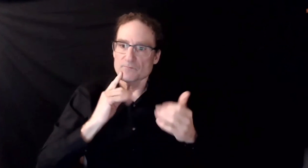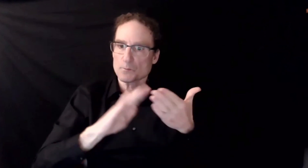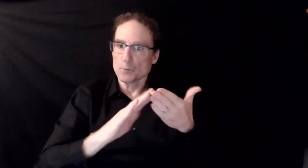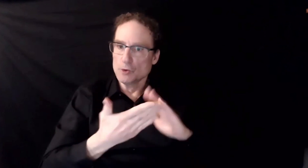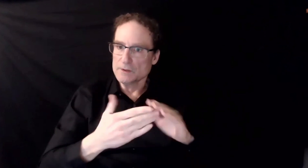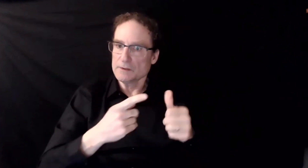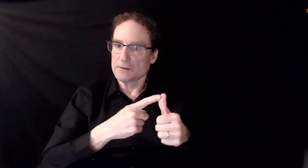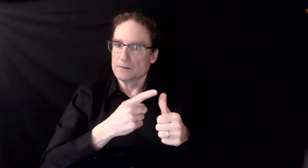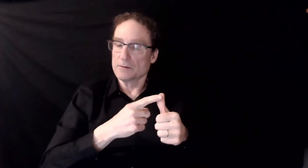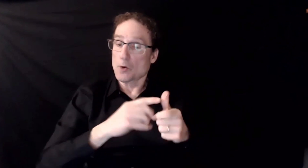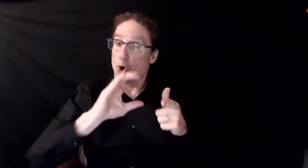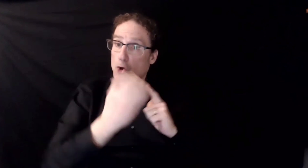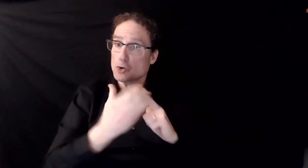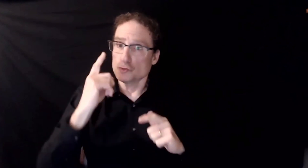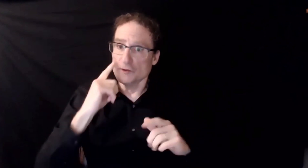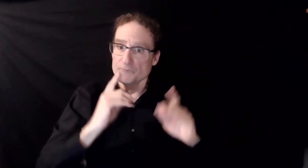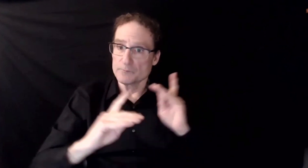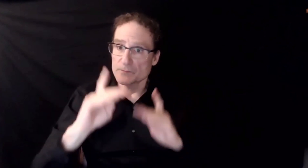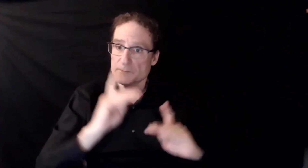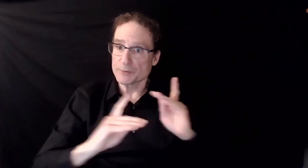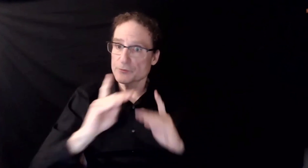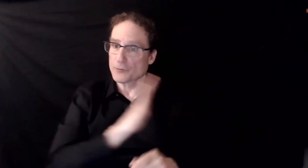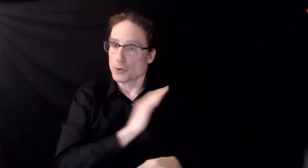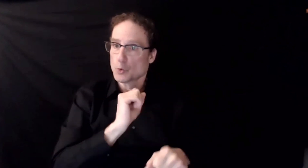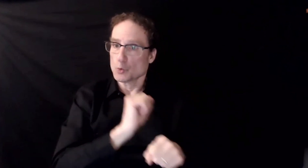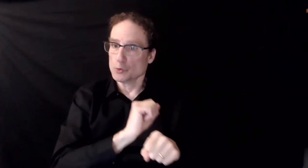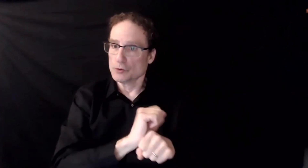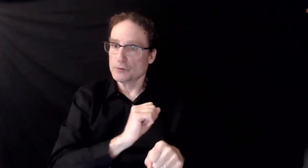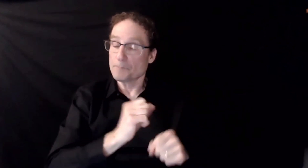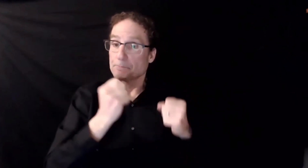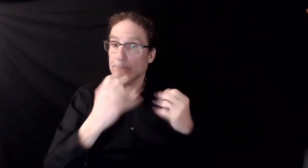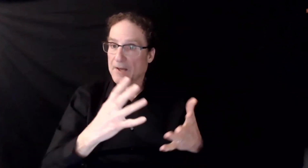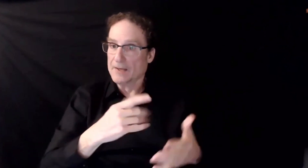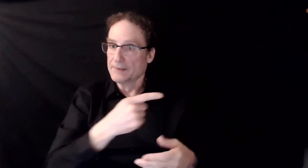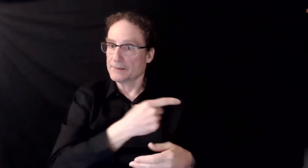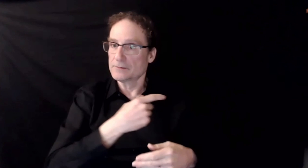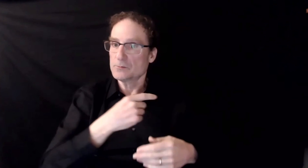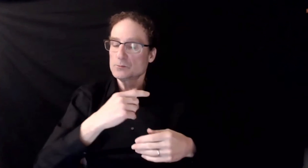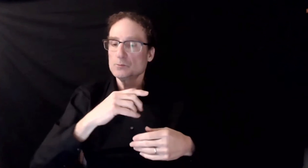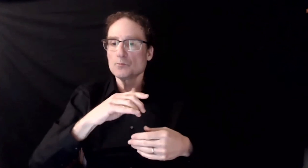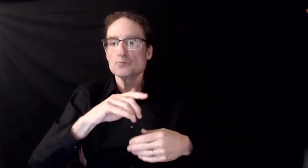was working on behalf of the deaf community and for culturally Deaf people.